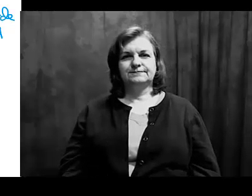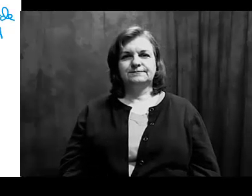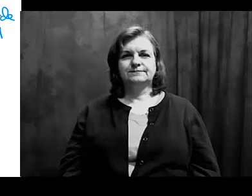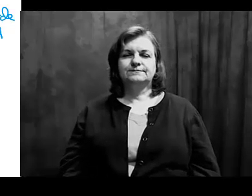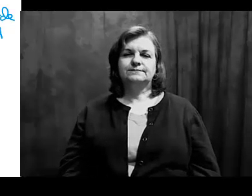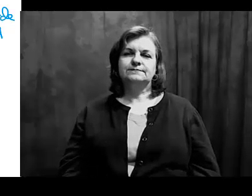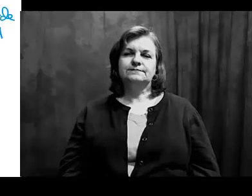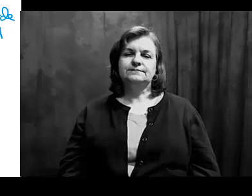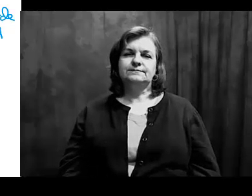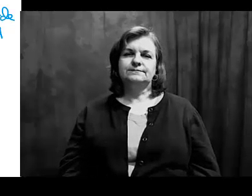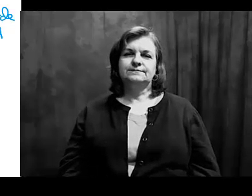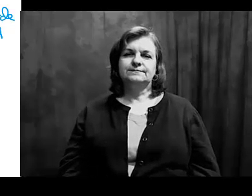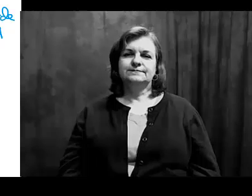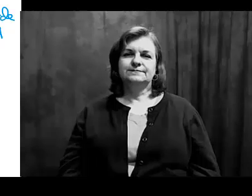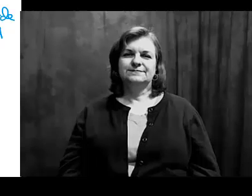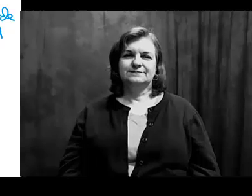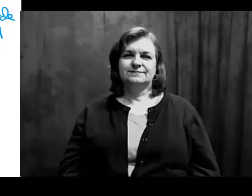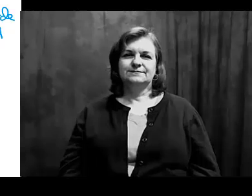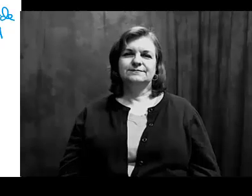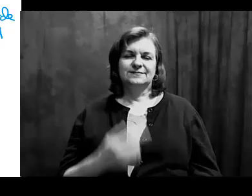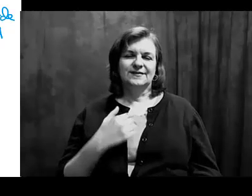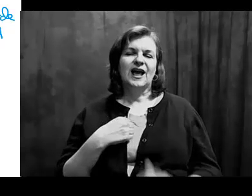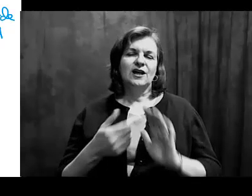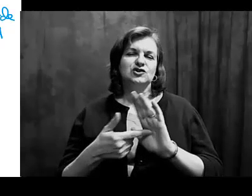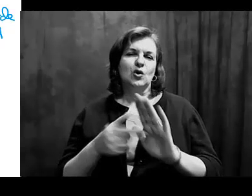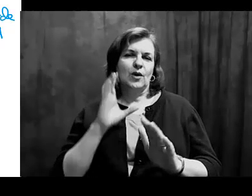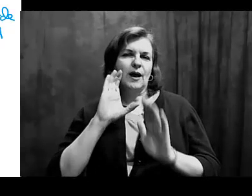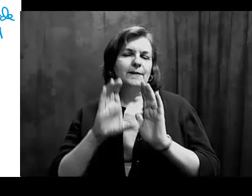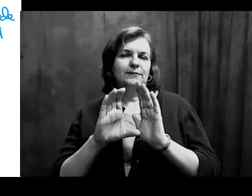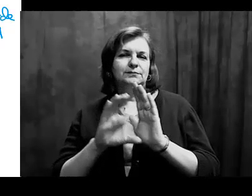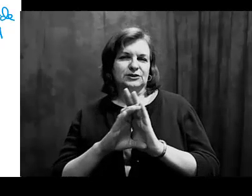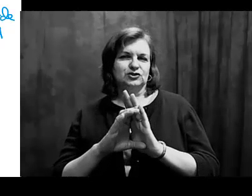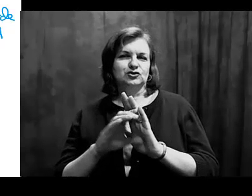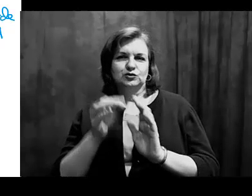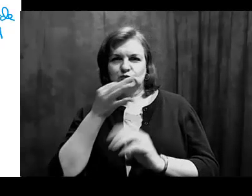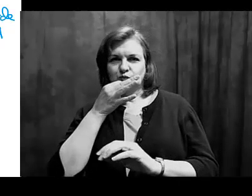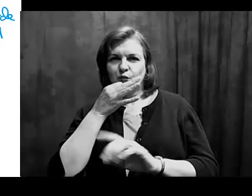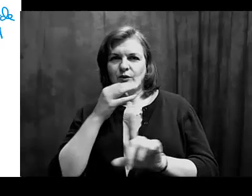what about a hypertonic solution